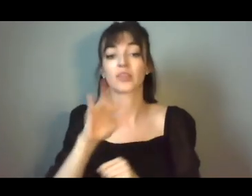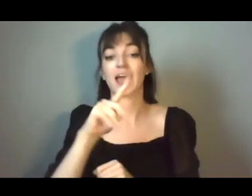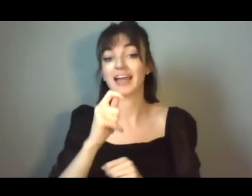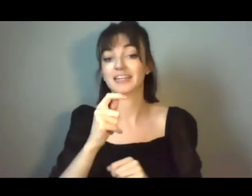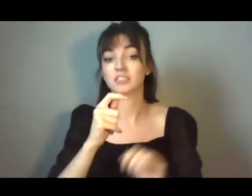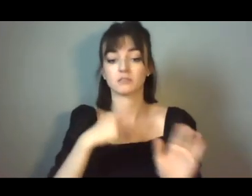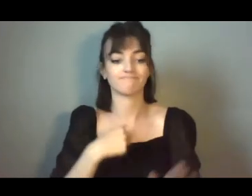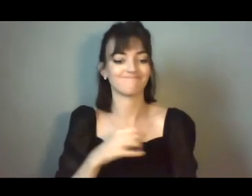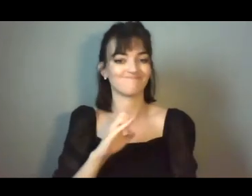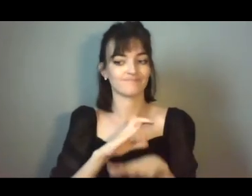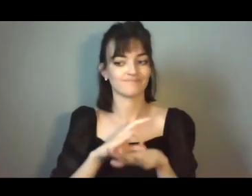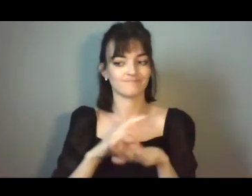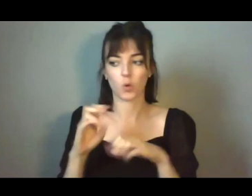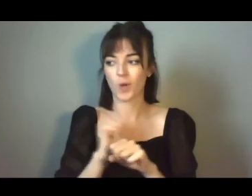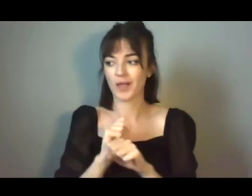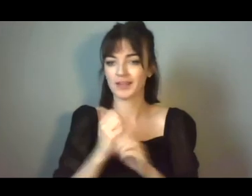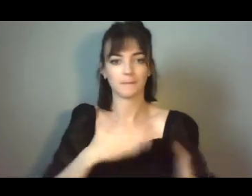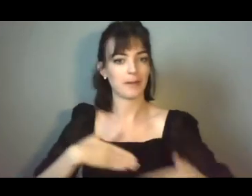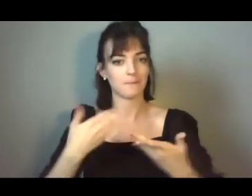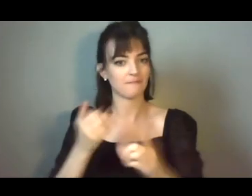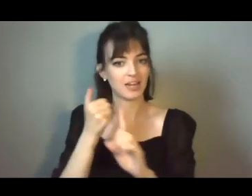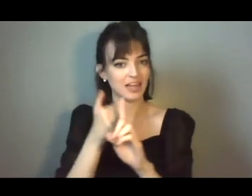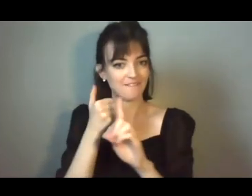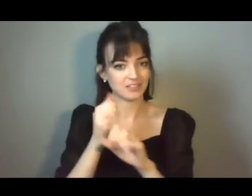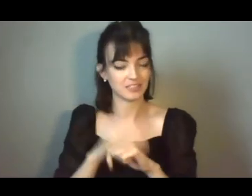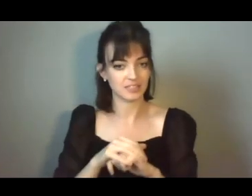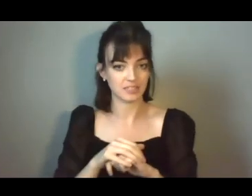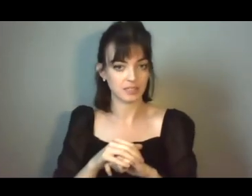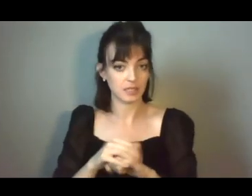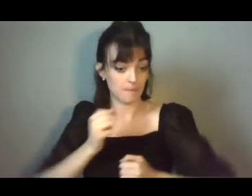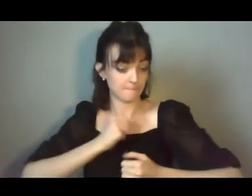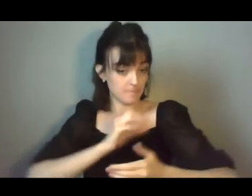on the provision of advocacy. From our own perspective, what we will be doing in the